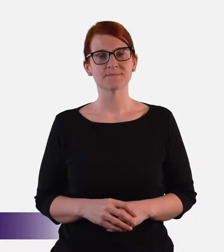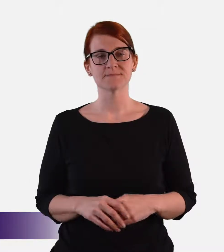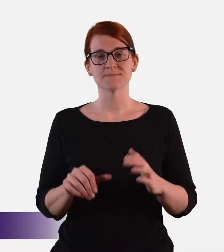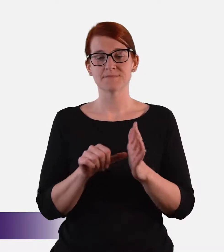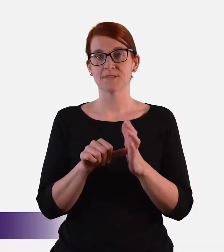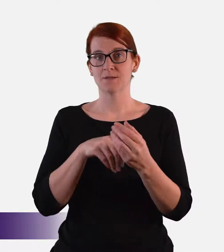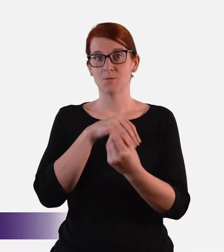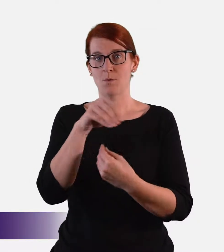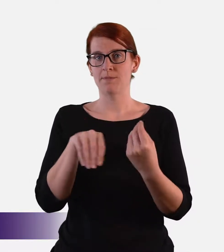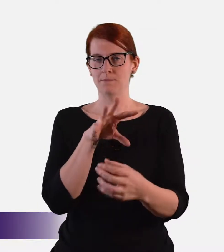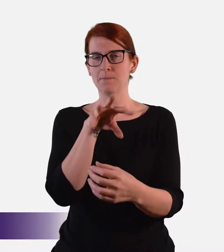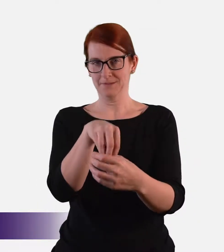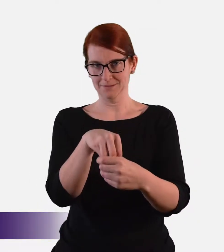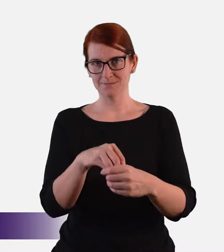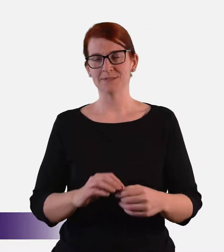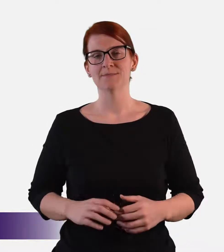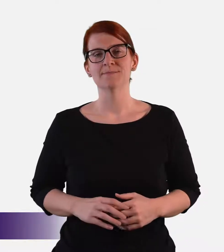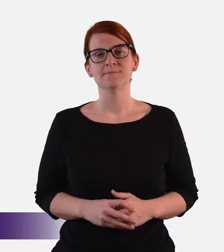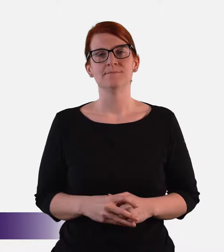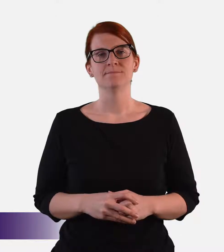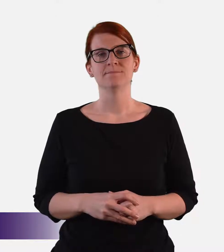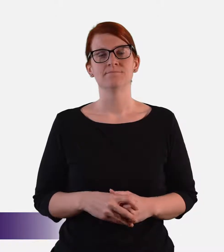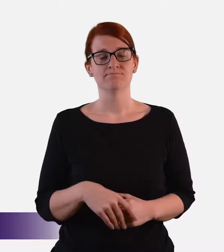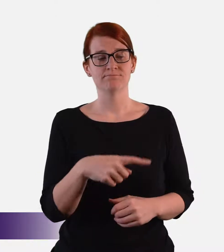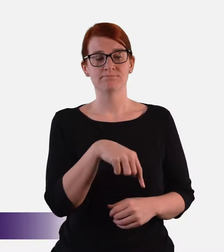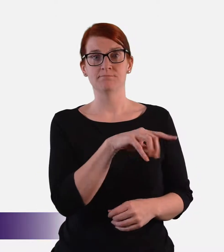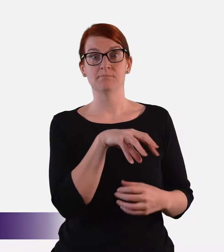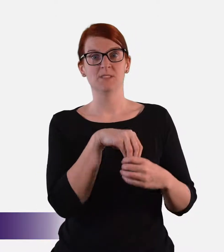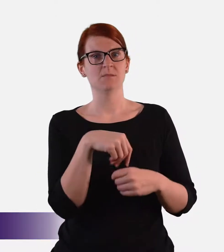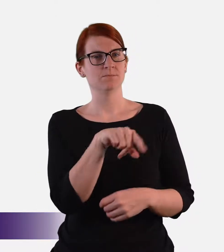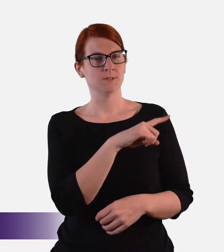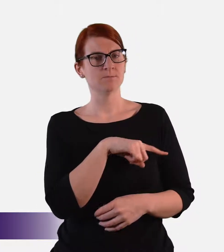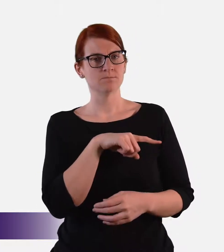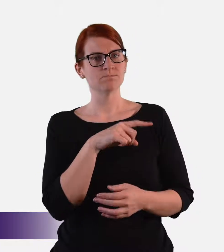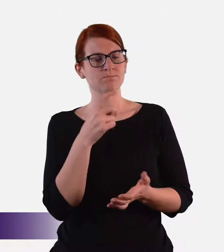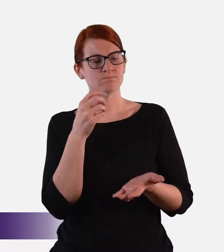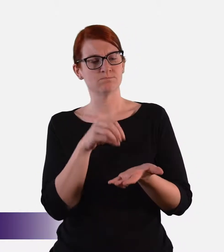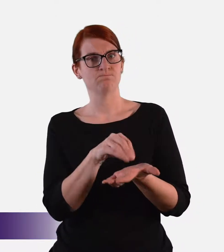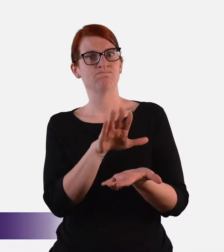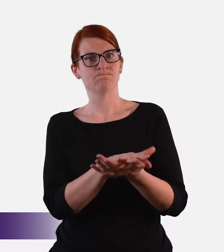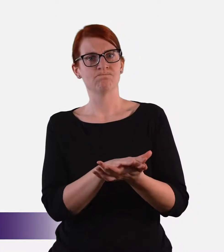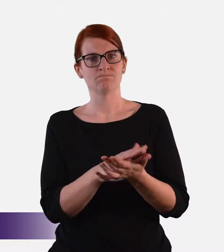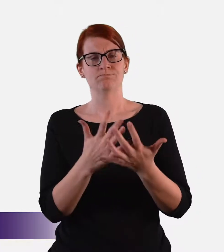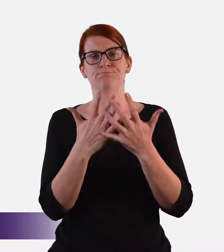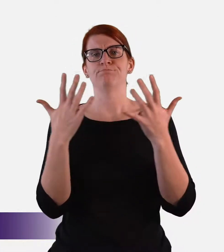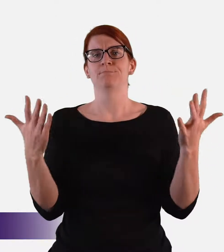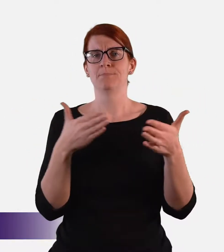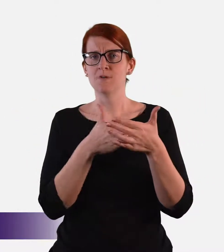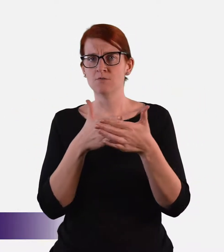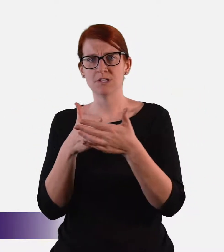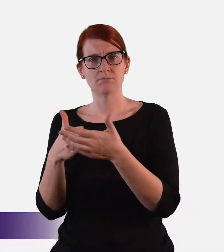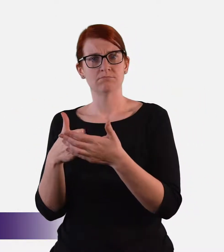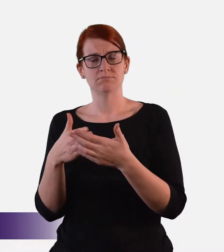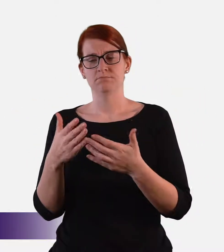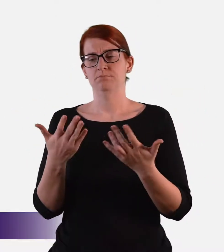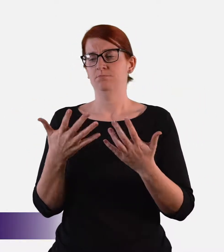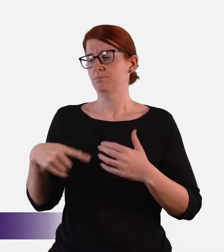Economic participation Participants identified multiple barriers to ensuring full economic participation -